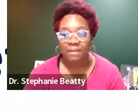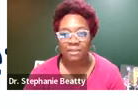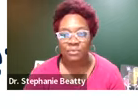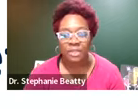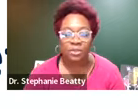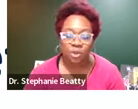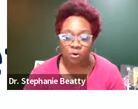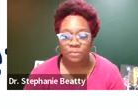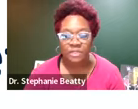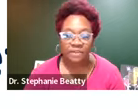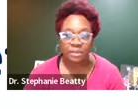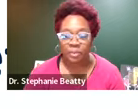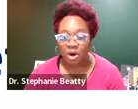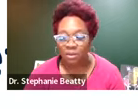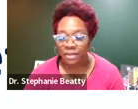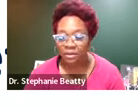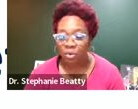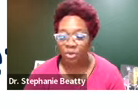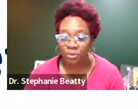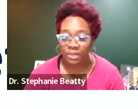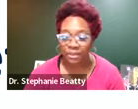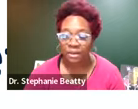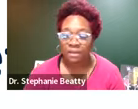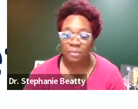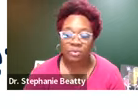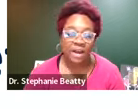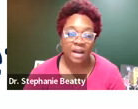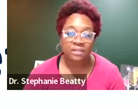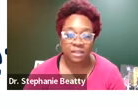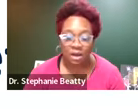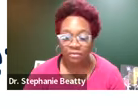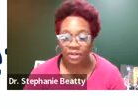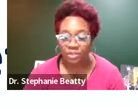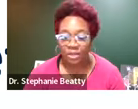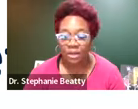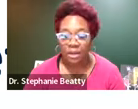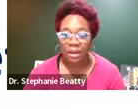and there's really no specific department or unit that provides coverage,